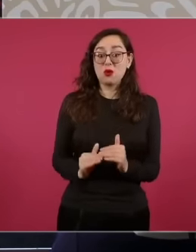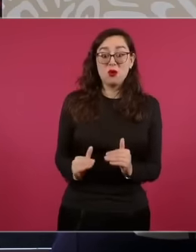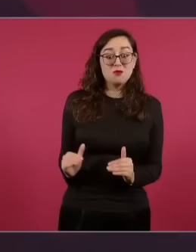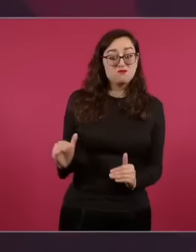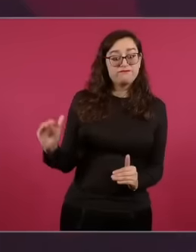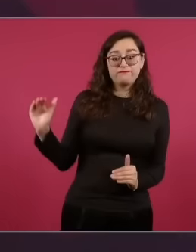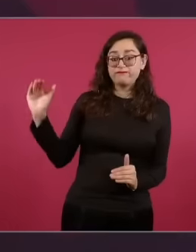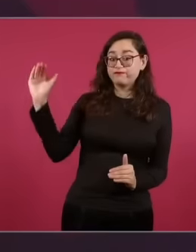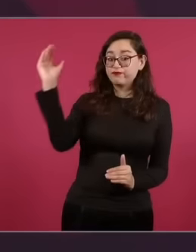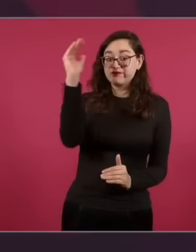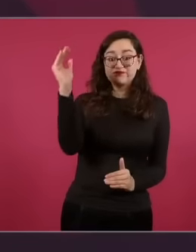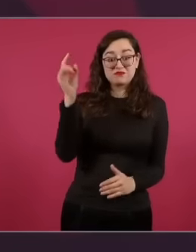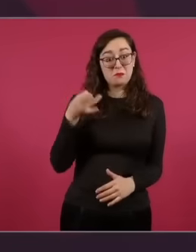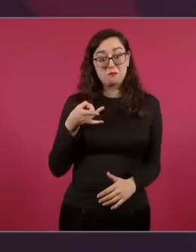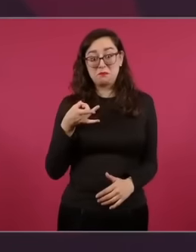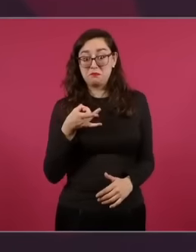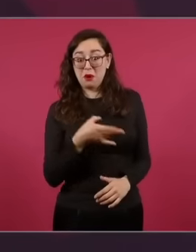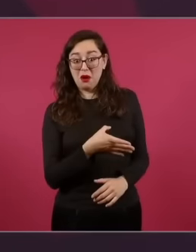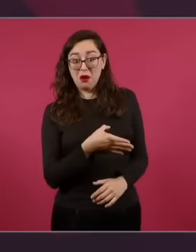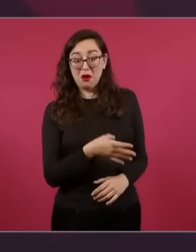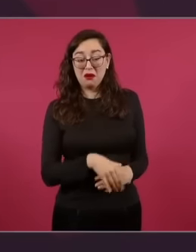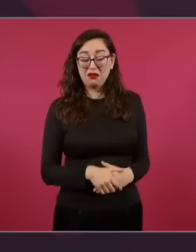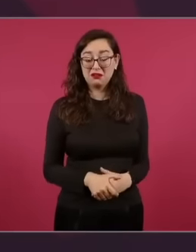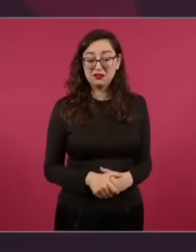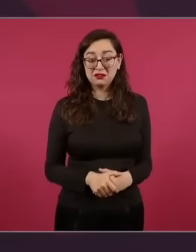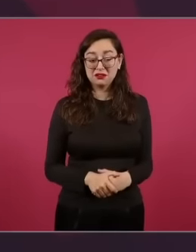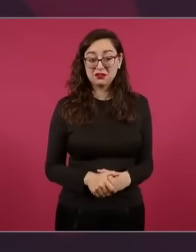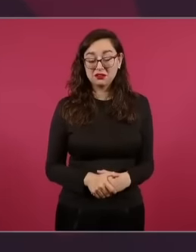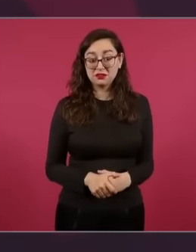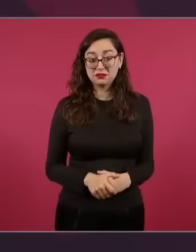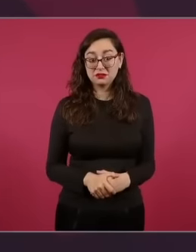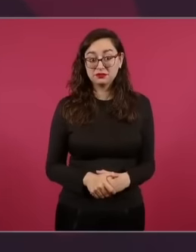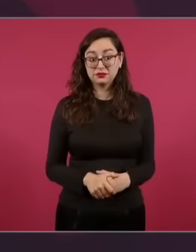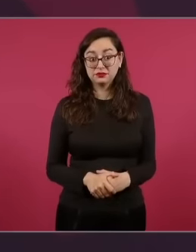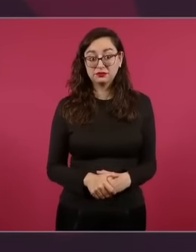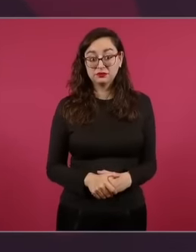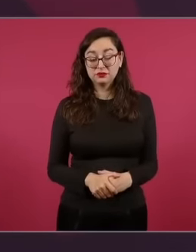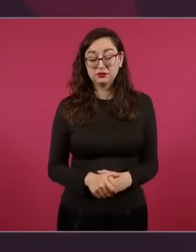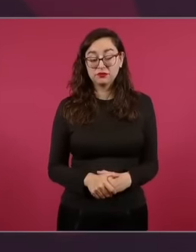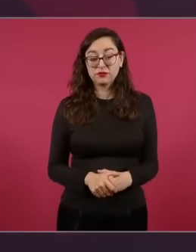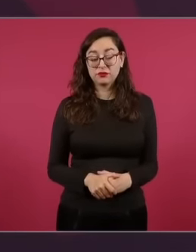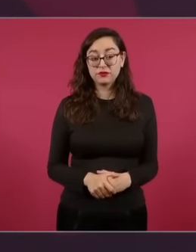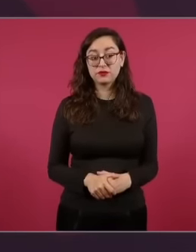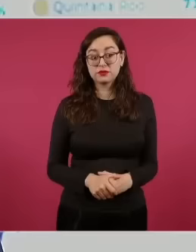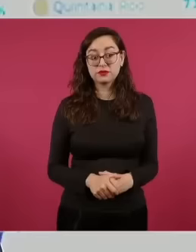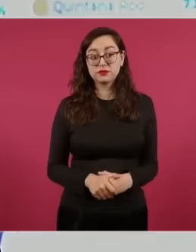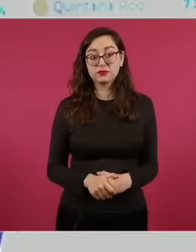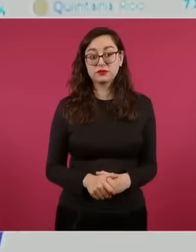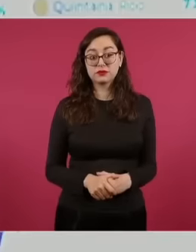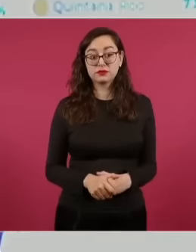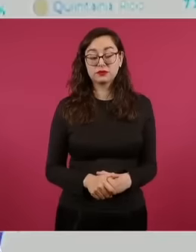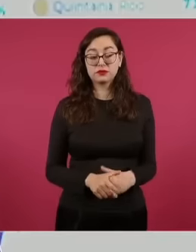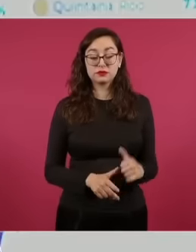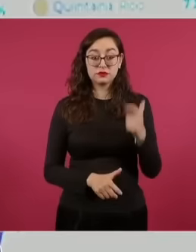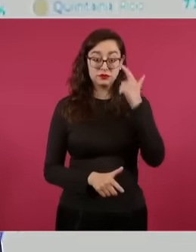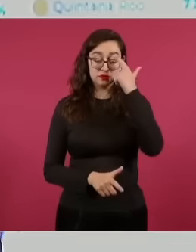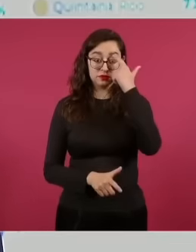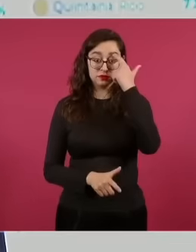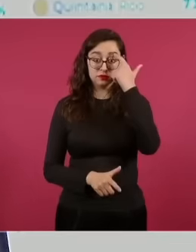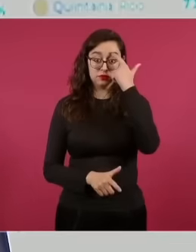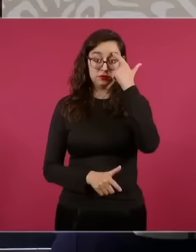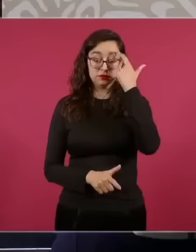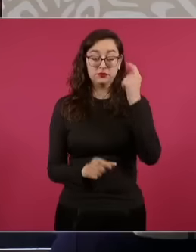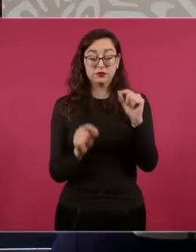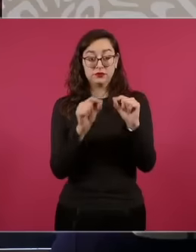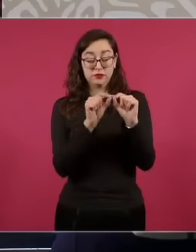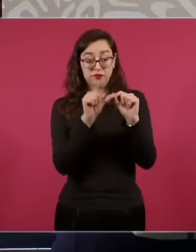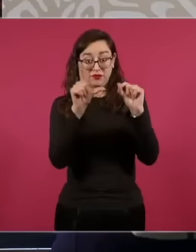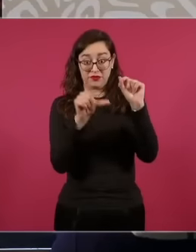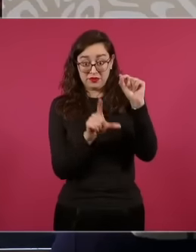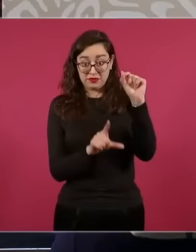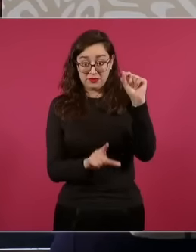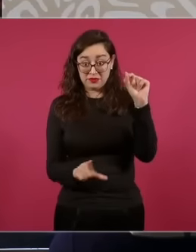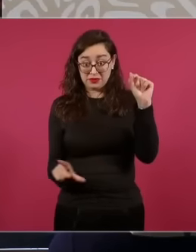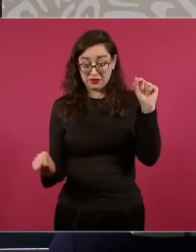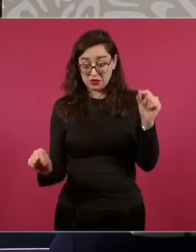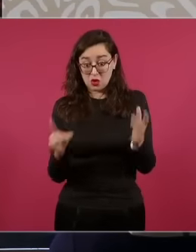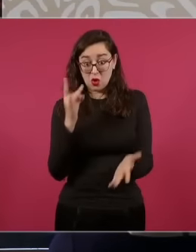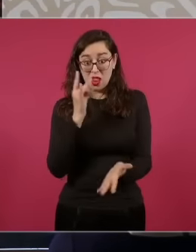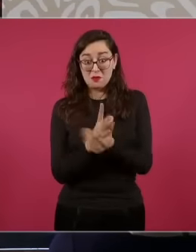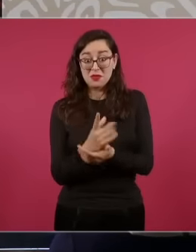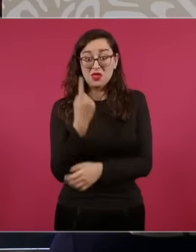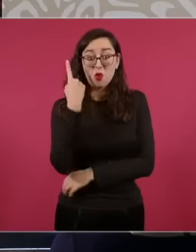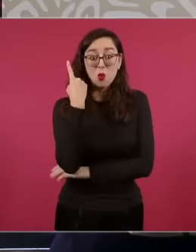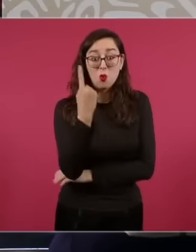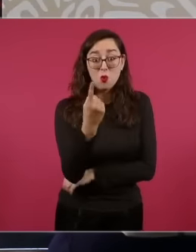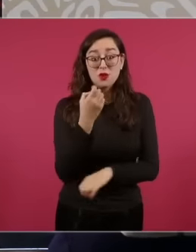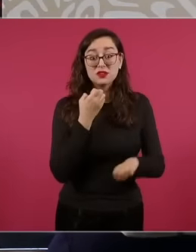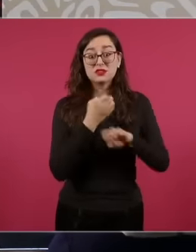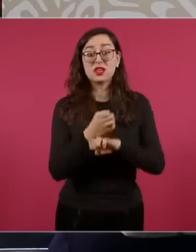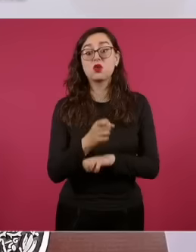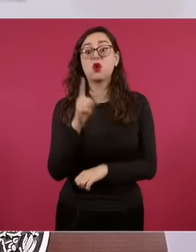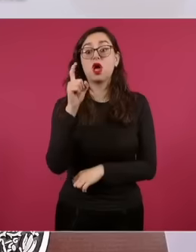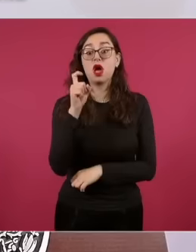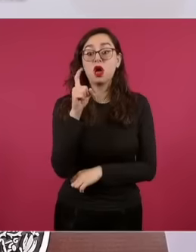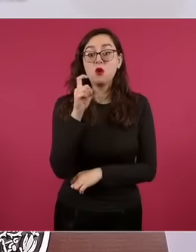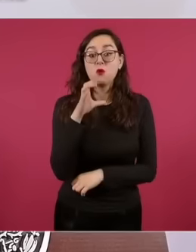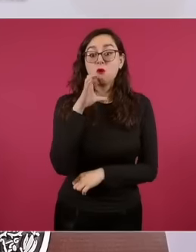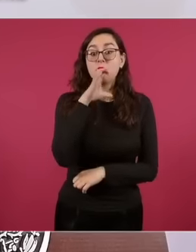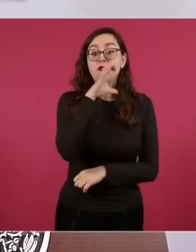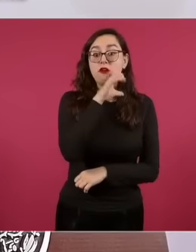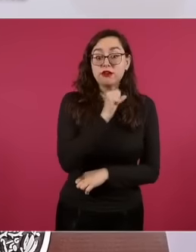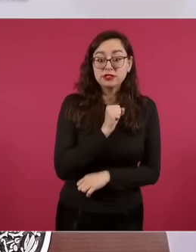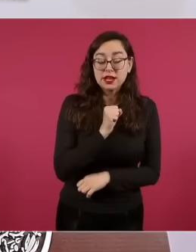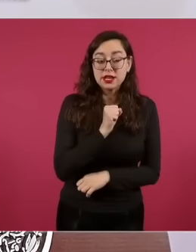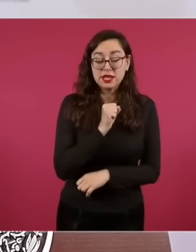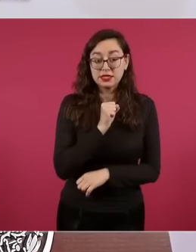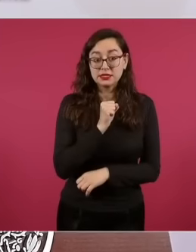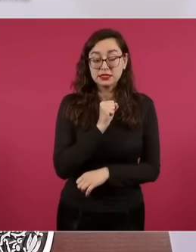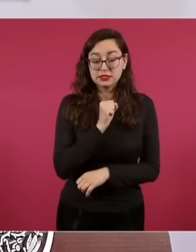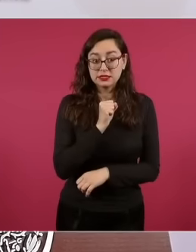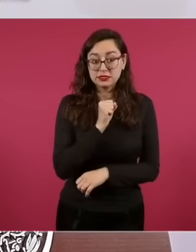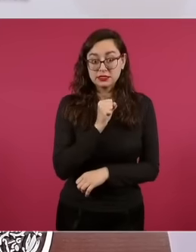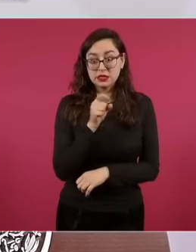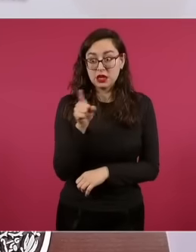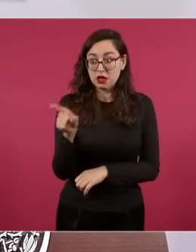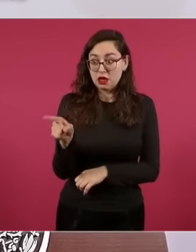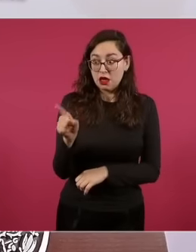ahead and in the country only Aguascalientes is the only state where Mrs.